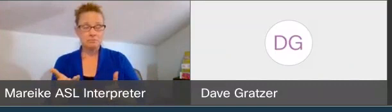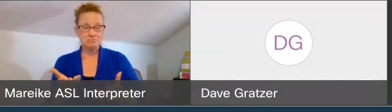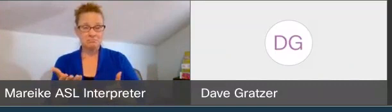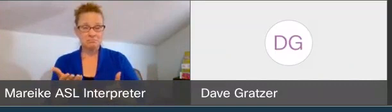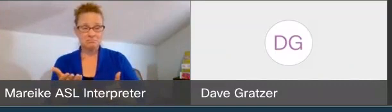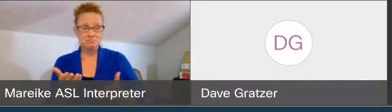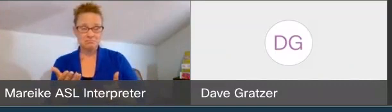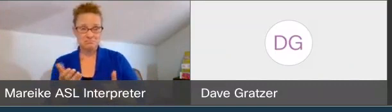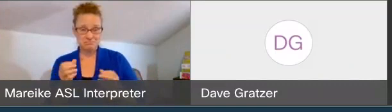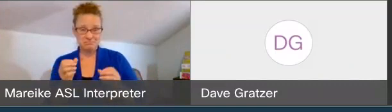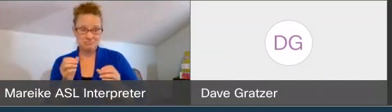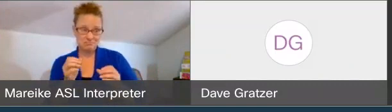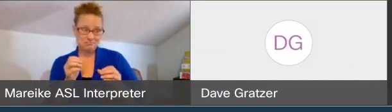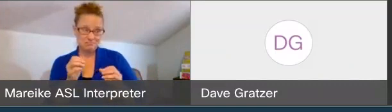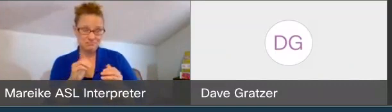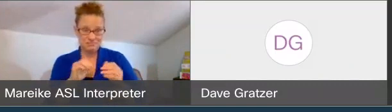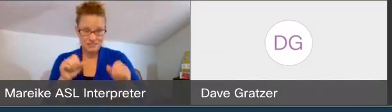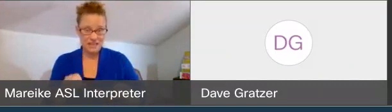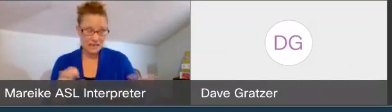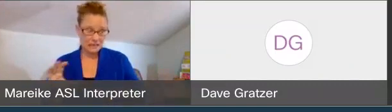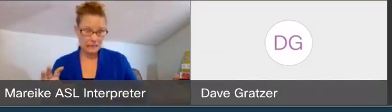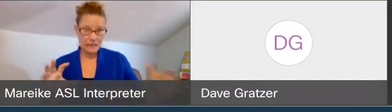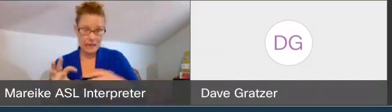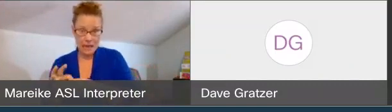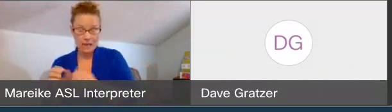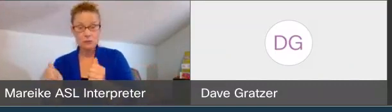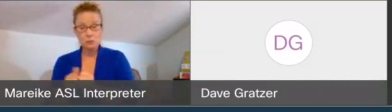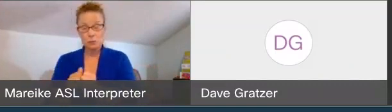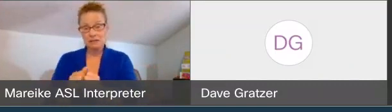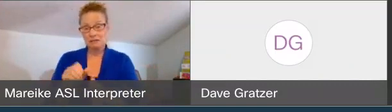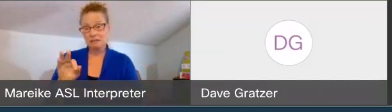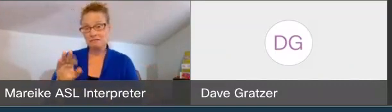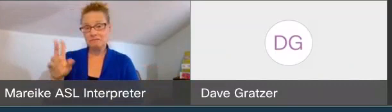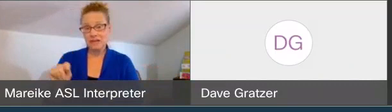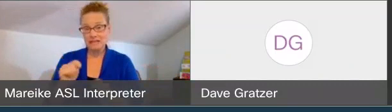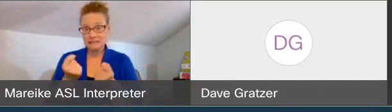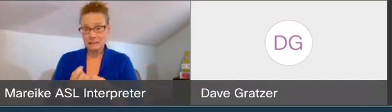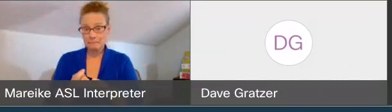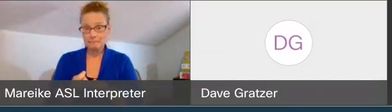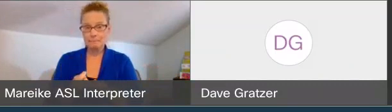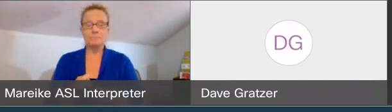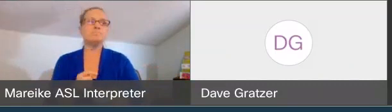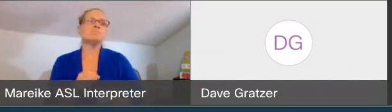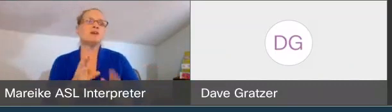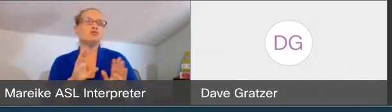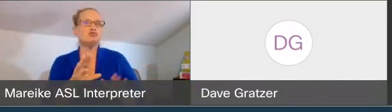come to the attention of a possible FACT team? - Yeah, this is a great question because I think